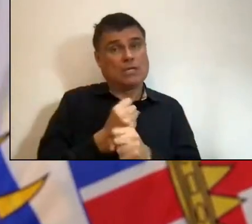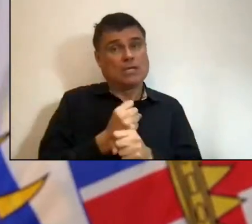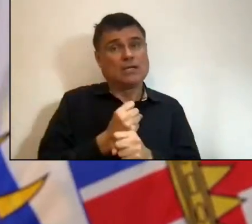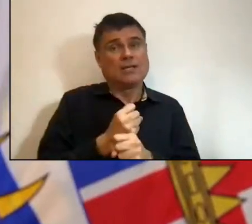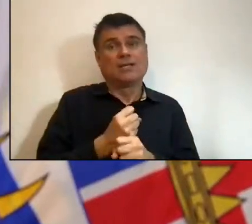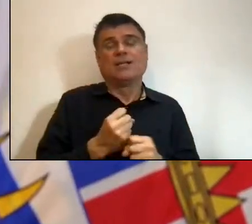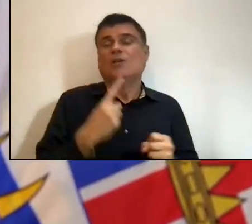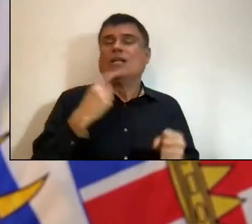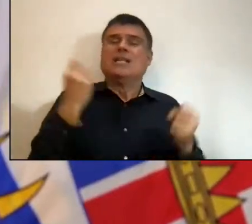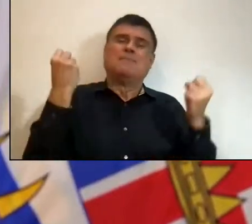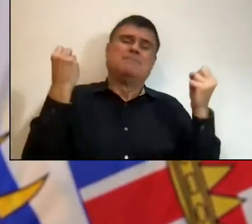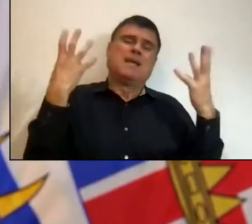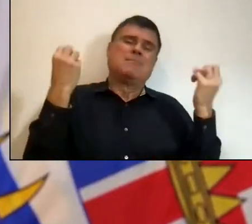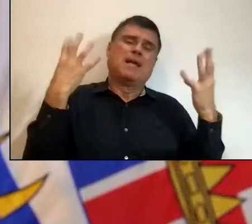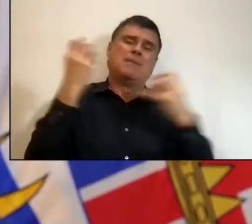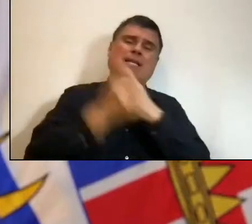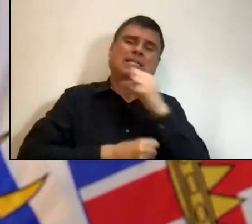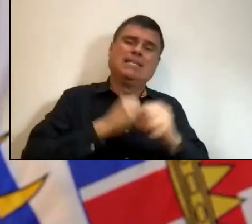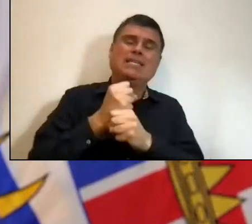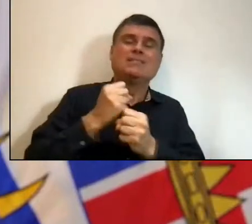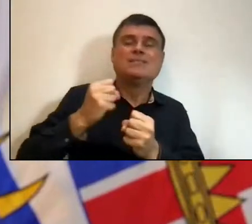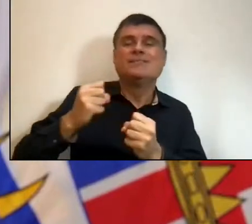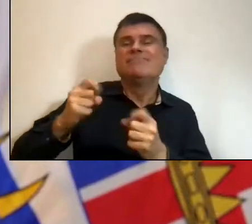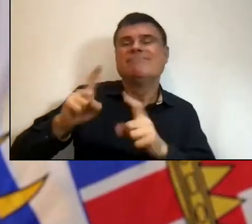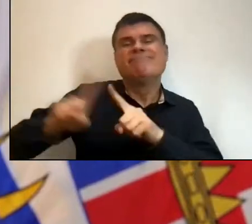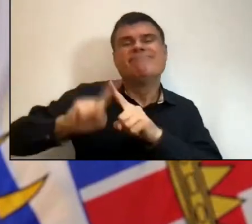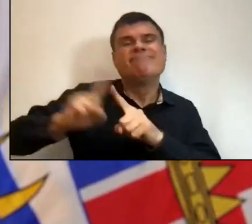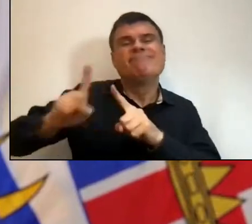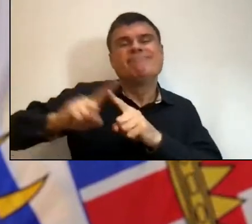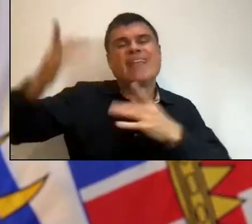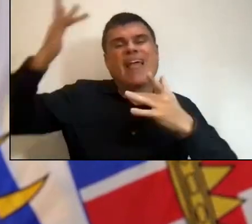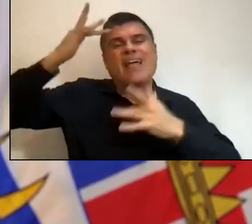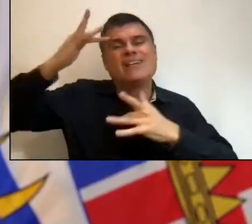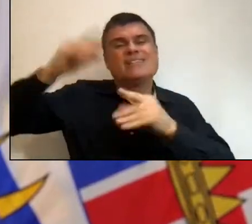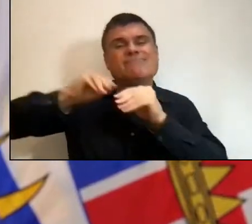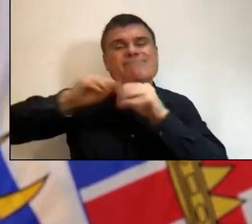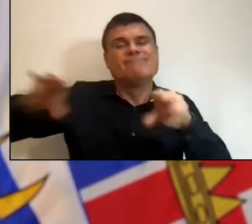pandemics and how we manage and